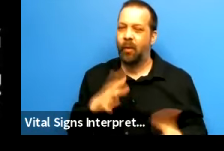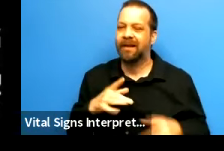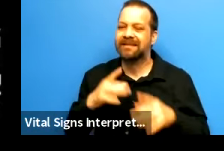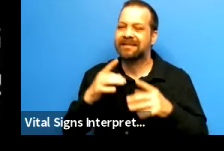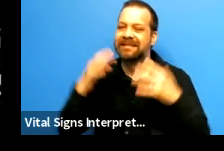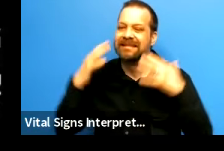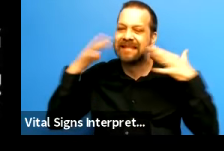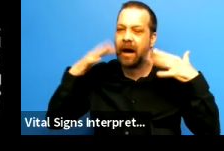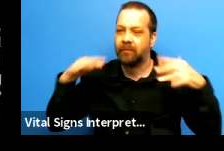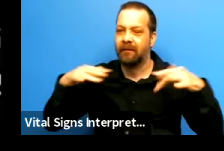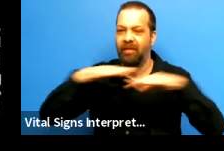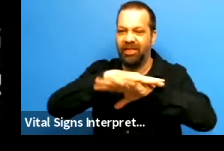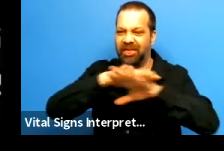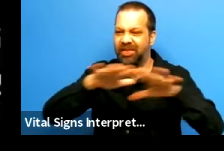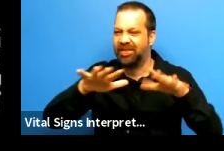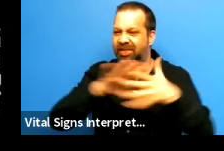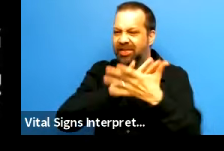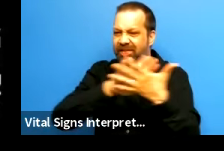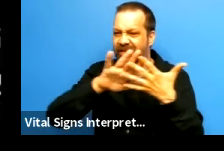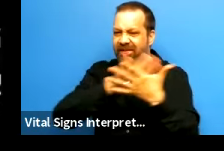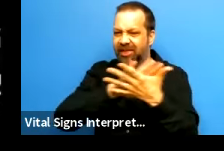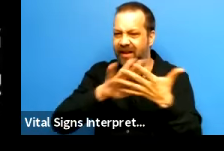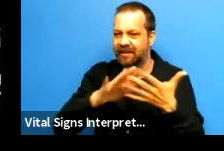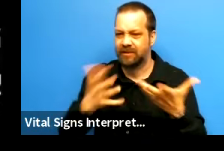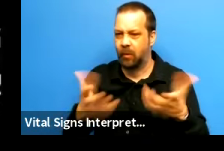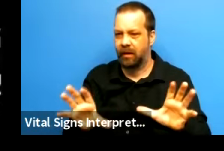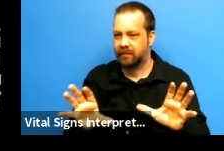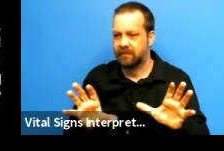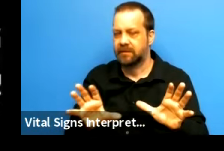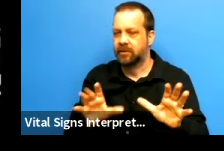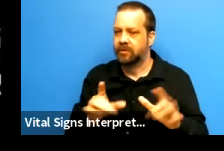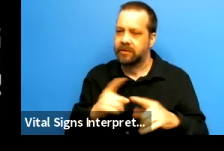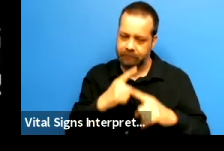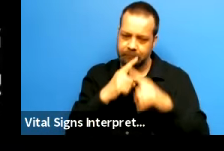to hear the presenters today.